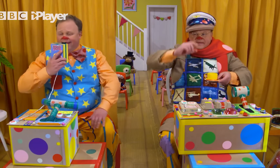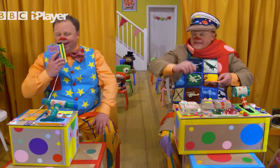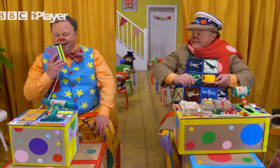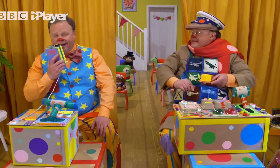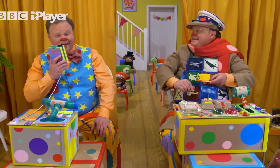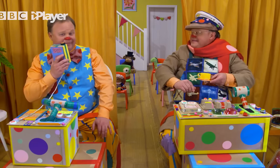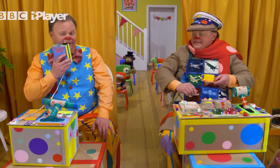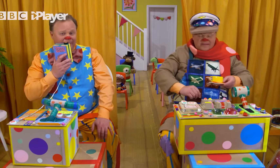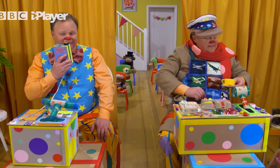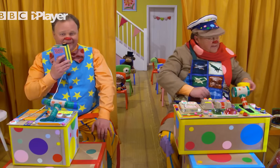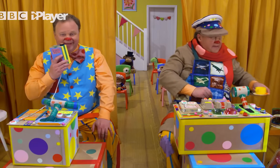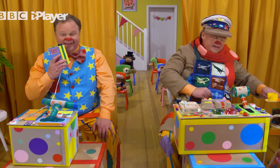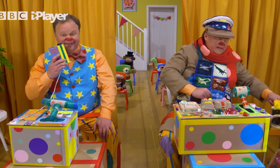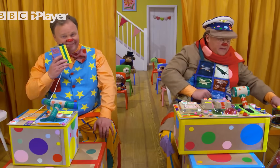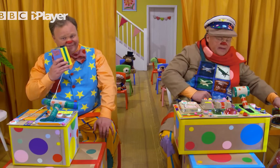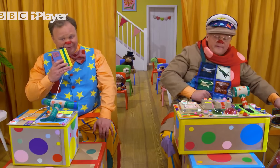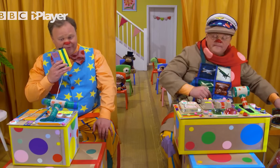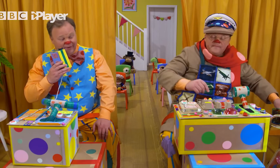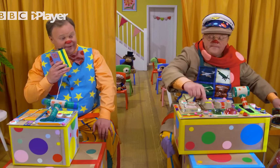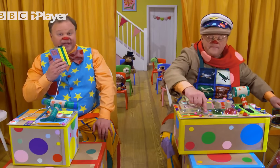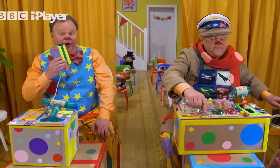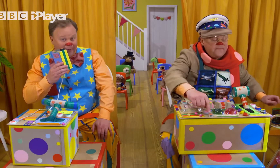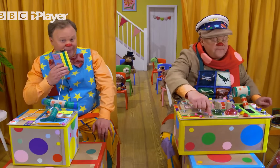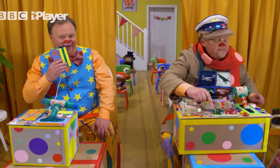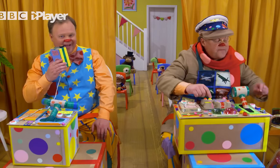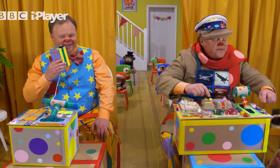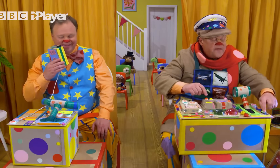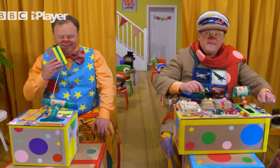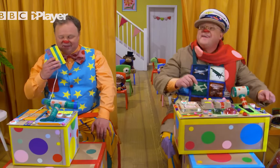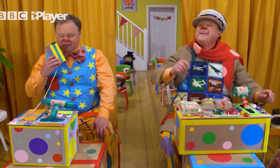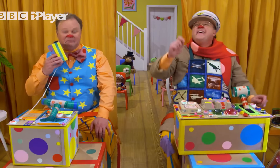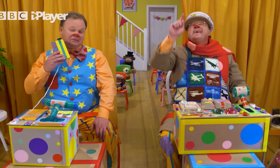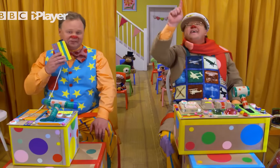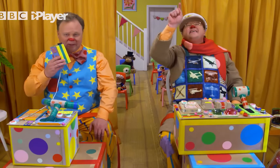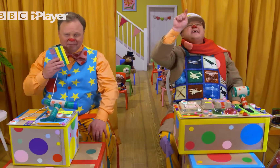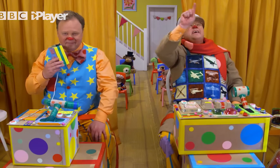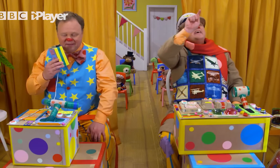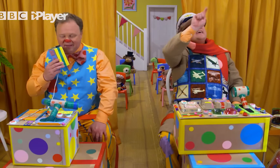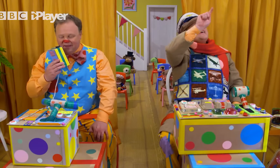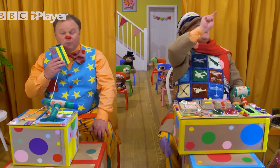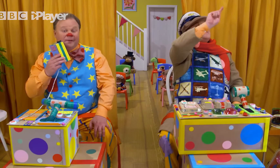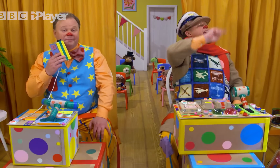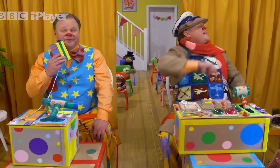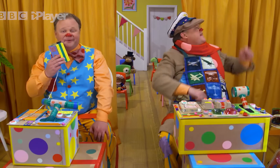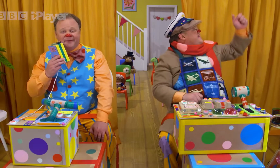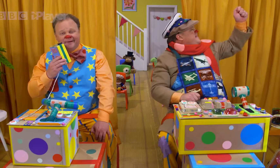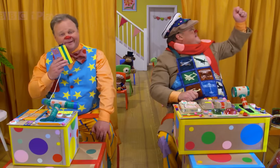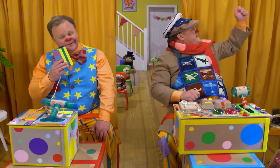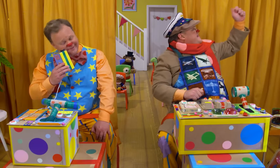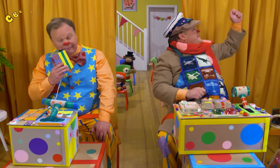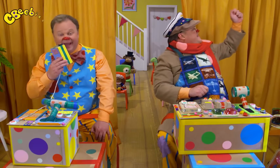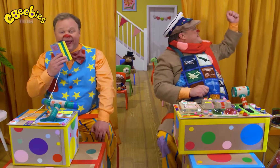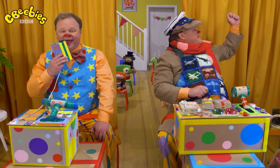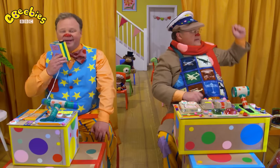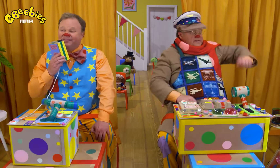uh good afternoon this is your co-pilot uh mr tumble and welcome to uh tumble air